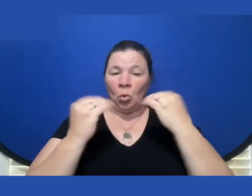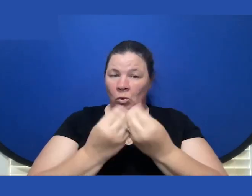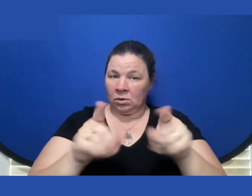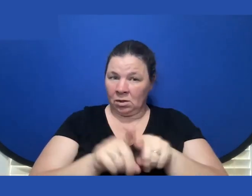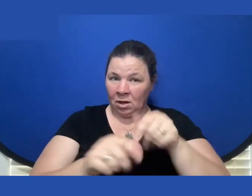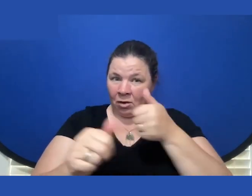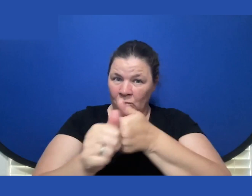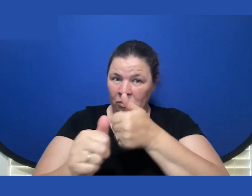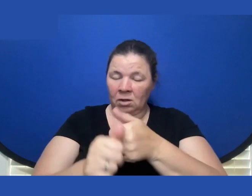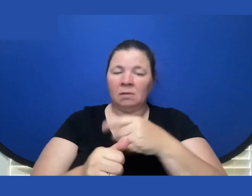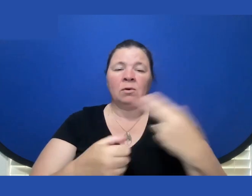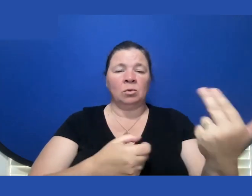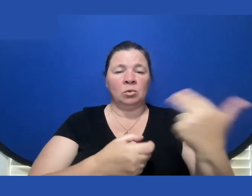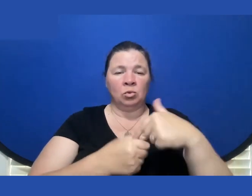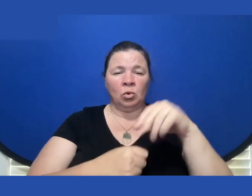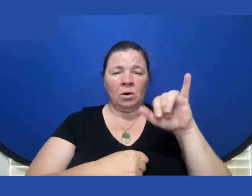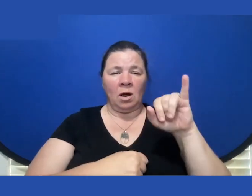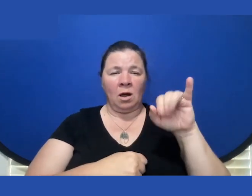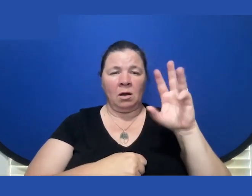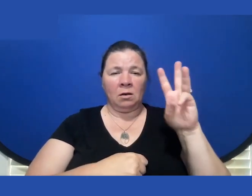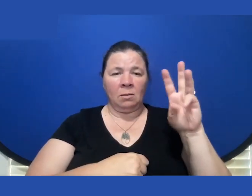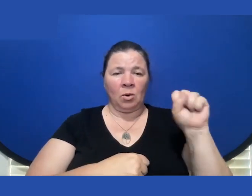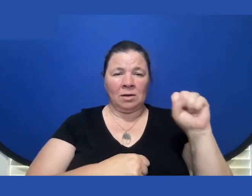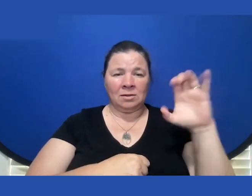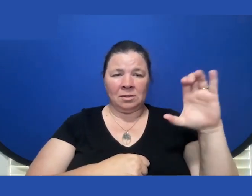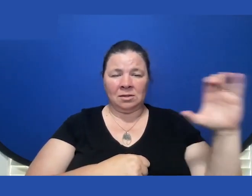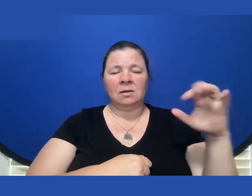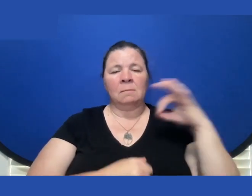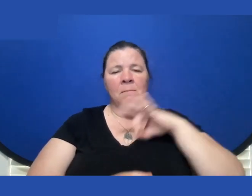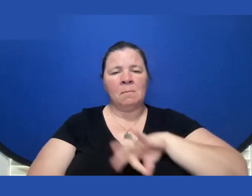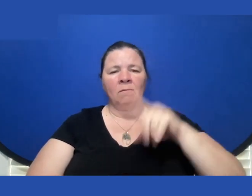joining IWSCC, I think, is beneficial for both sides.